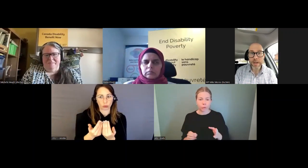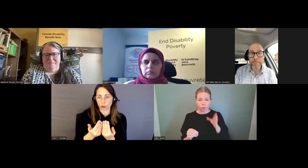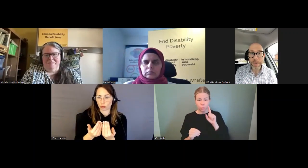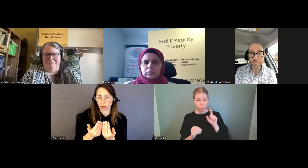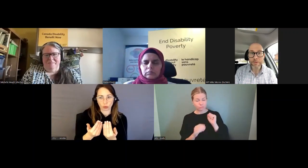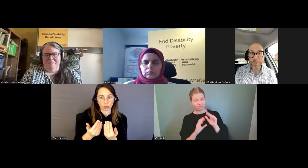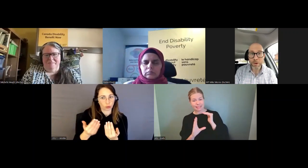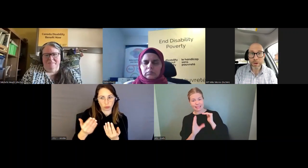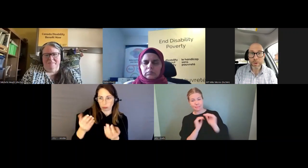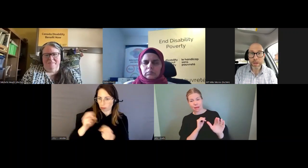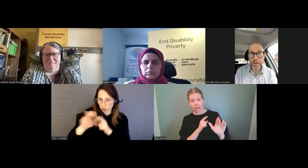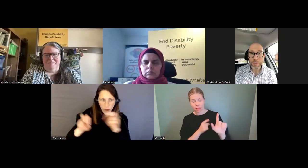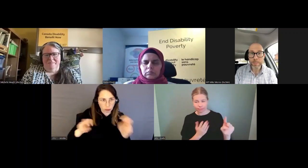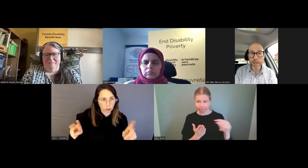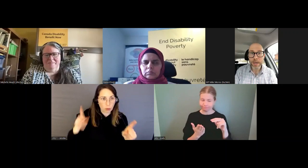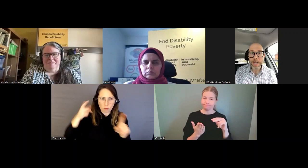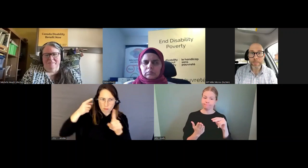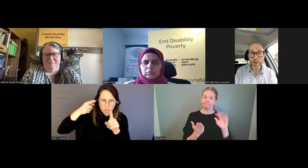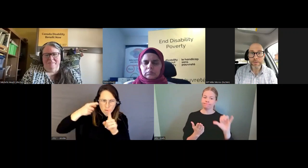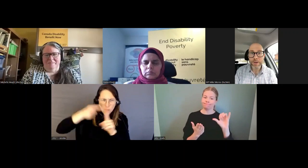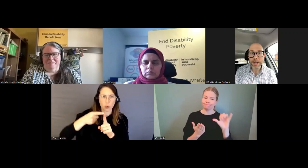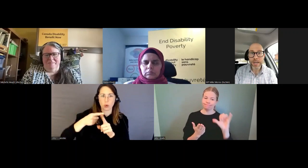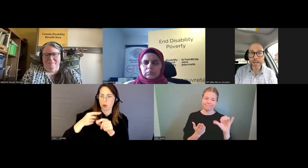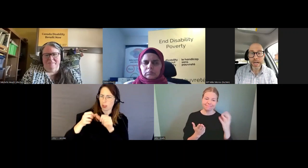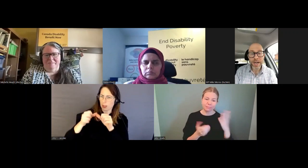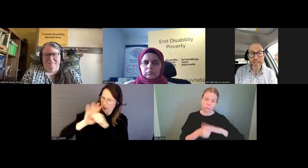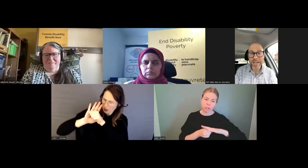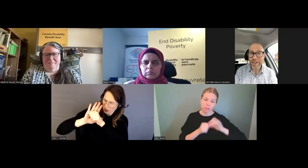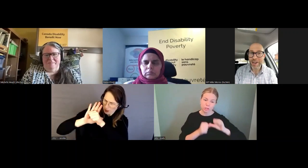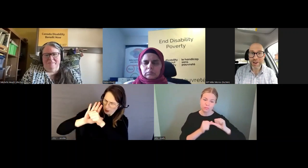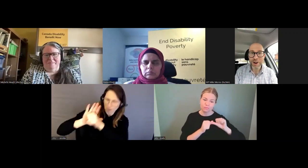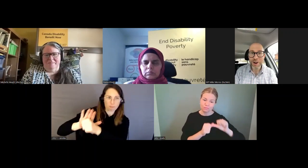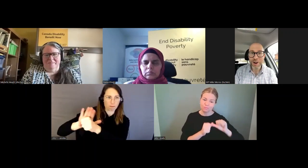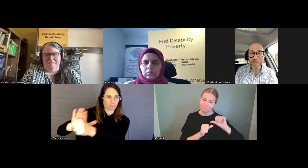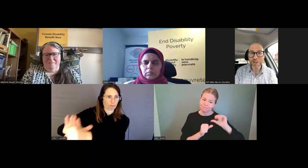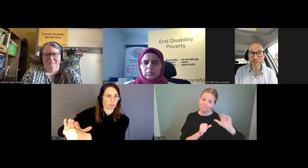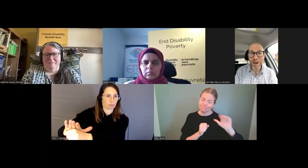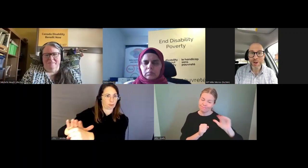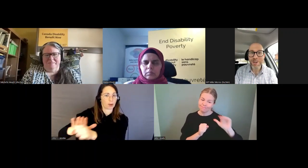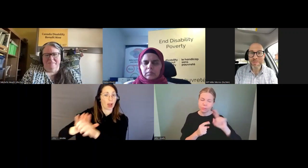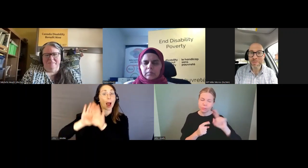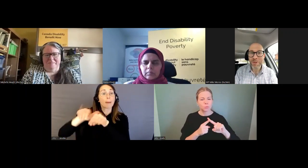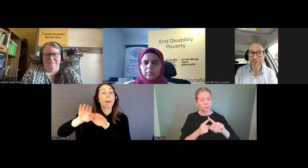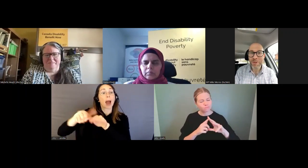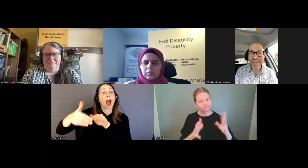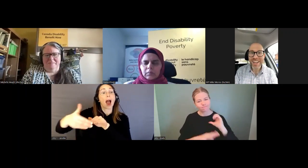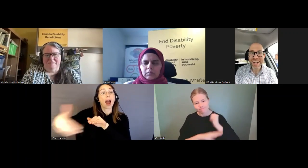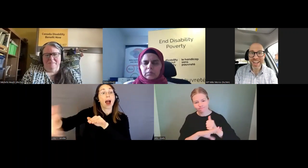EVERY PERSON WITH A DISABILITY OUT OF POVERTY. LIKE I SAID, IT IS AN HONOUR TO BE WITH YOU FOR EVERY STEP OF THE WAY.